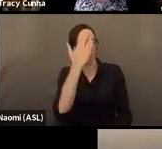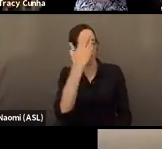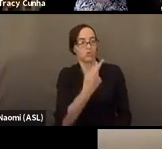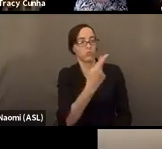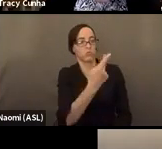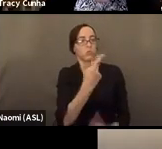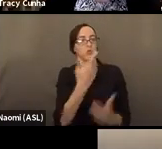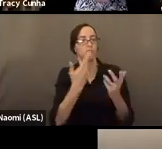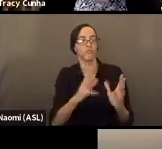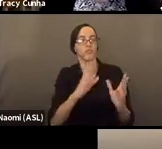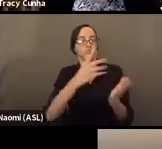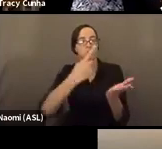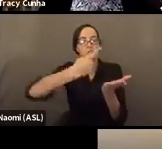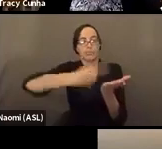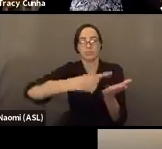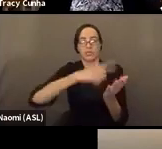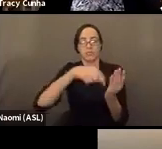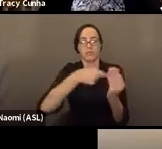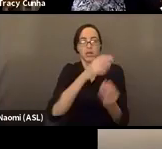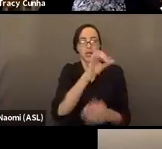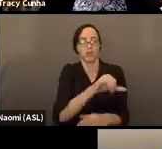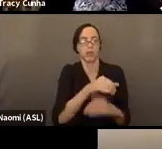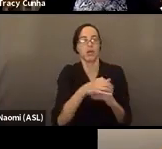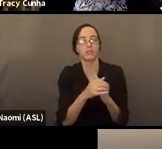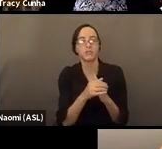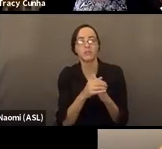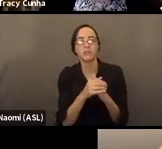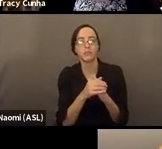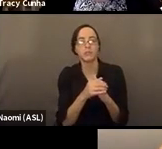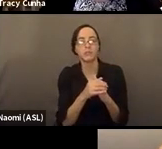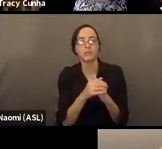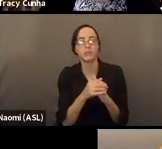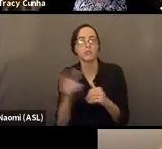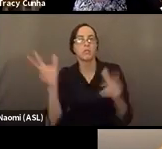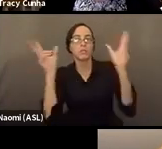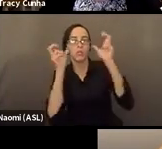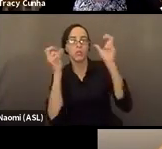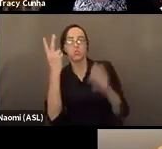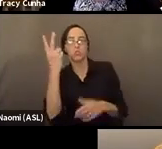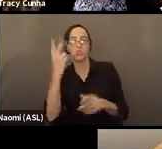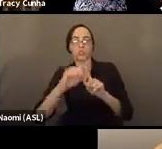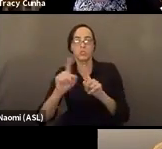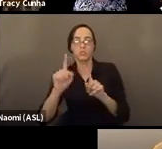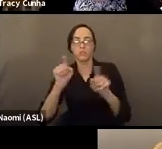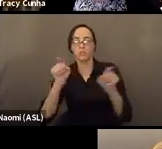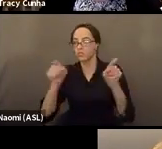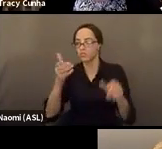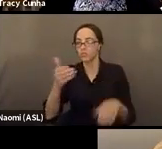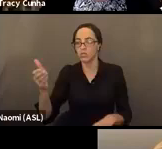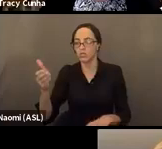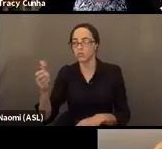we've kind of talked if you're uncomfortable because you hear two different things you don't evacuate until we tell you to evacuate we don't want everyone on the road